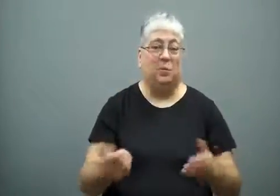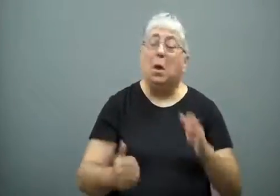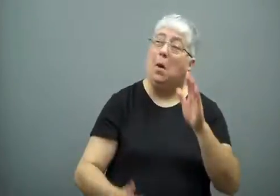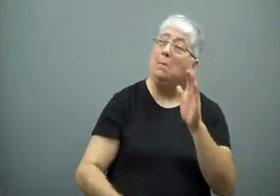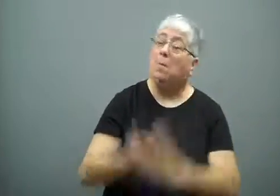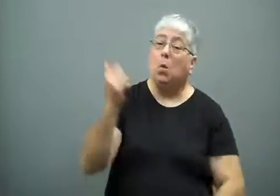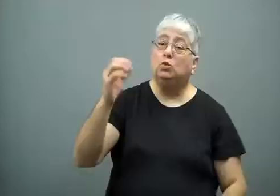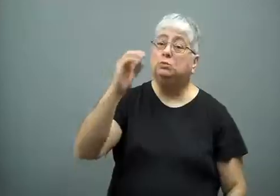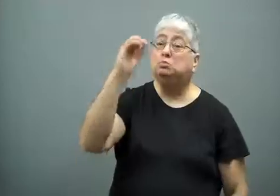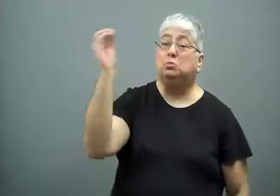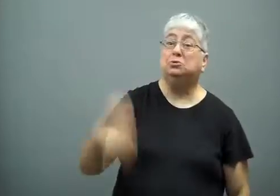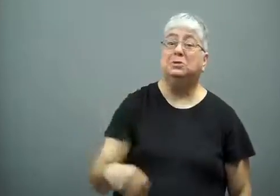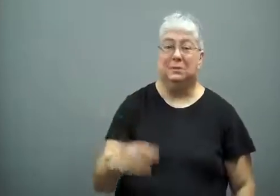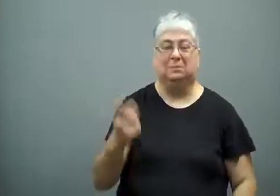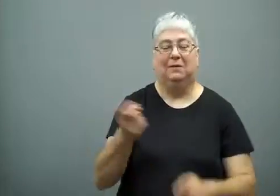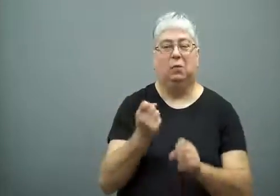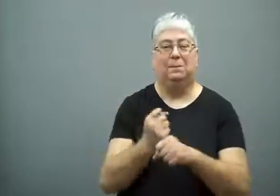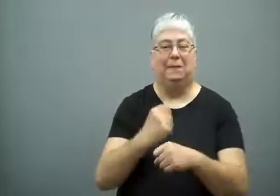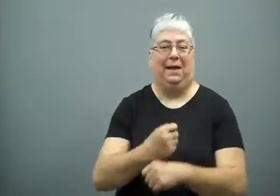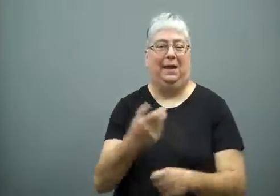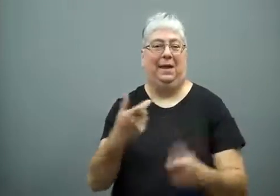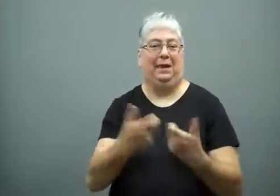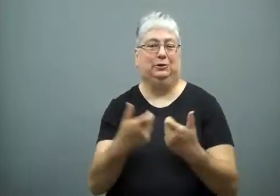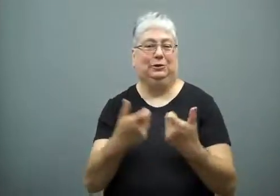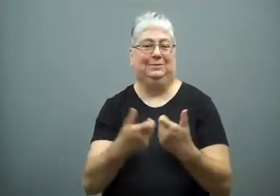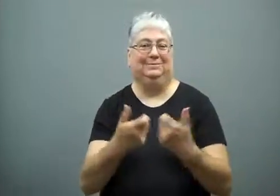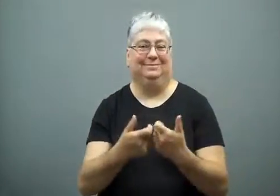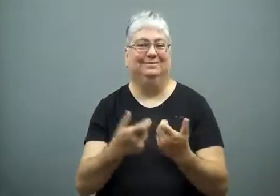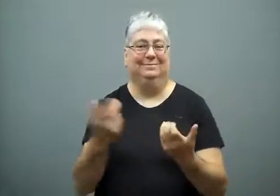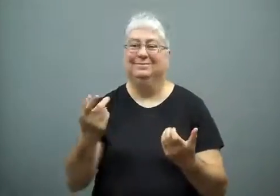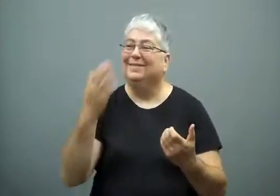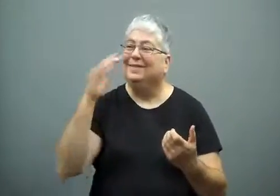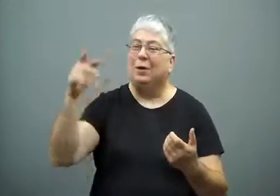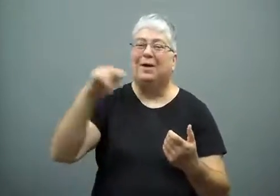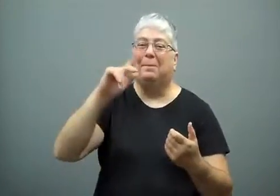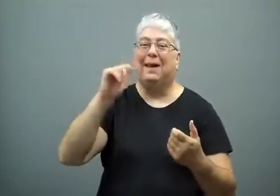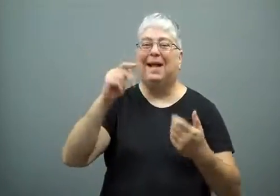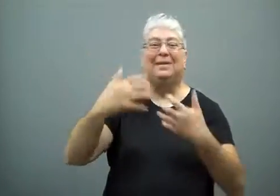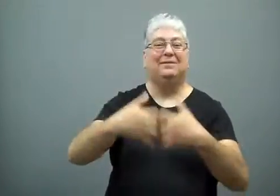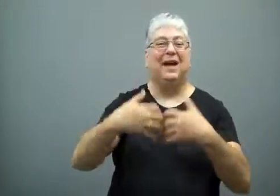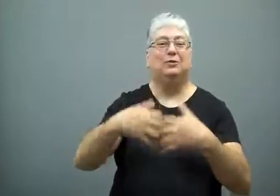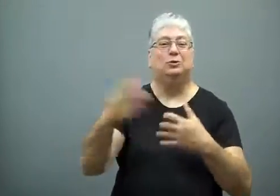The highest percentage comes from producing electricity.